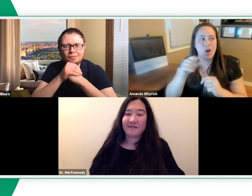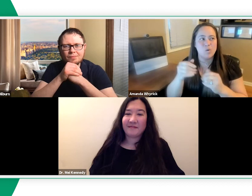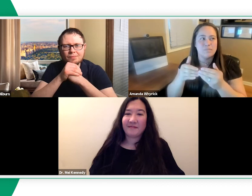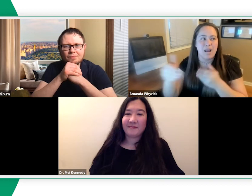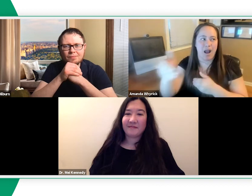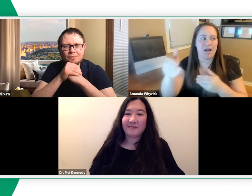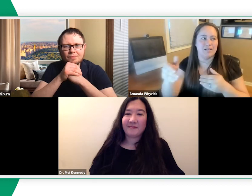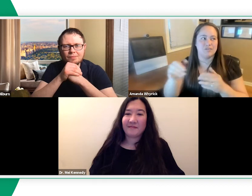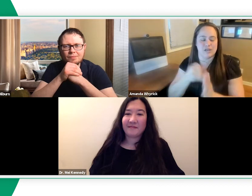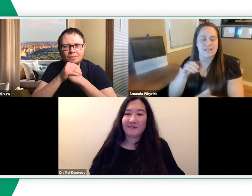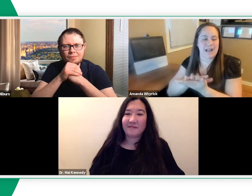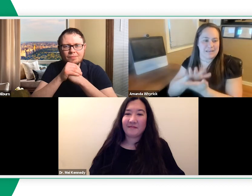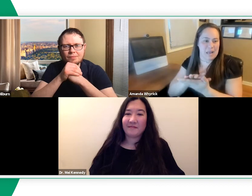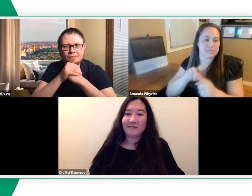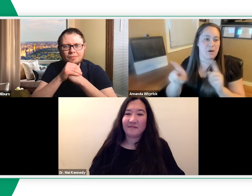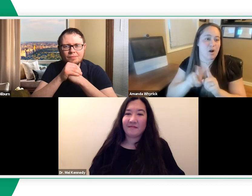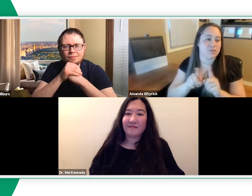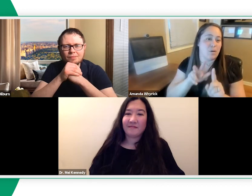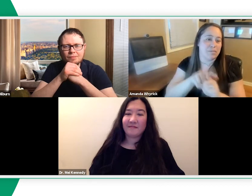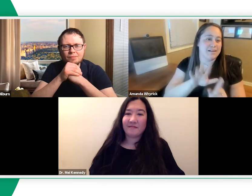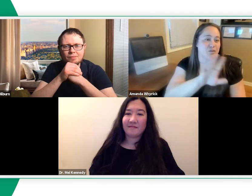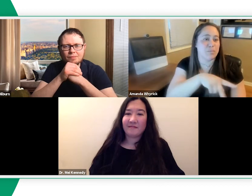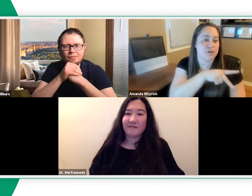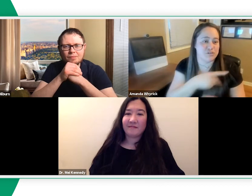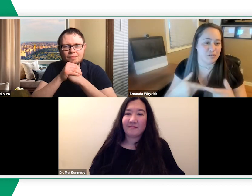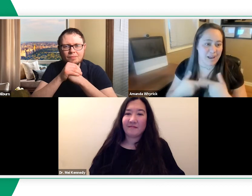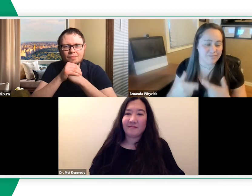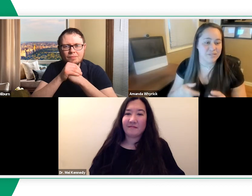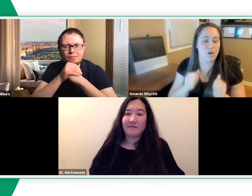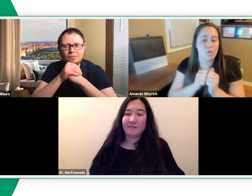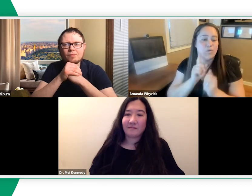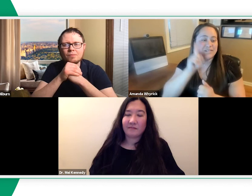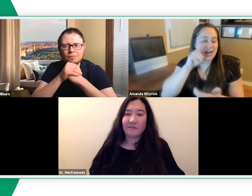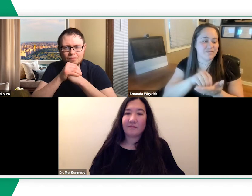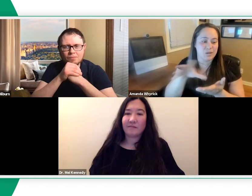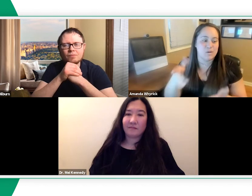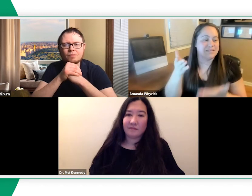it goes beyond just academics but also applies to your personal life. With deaf students,